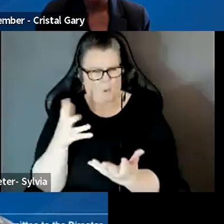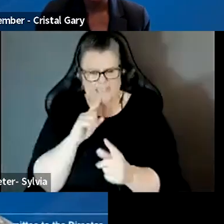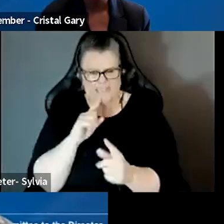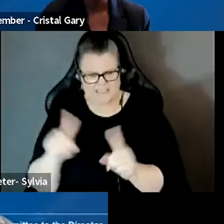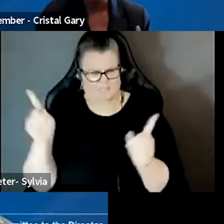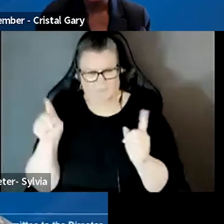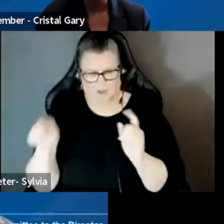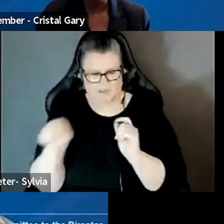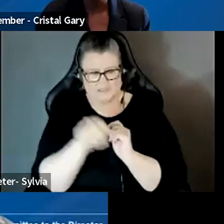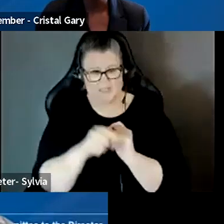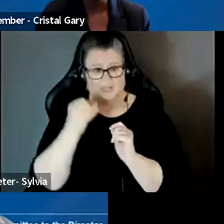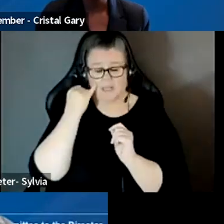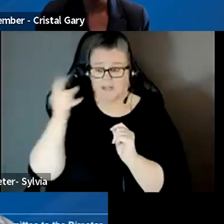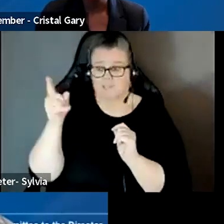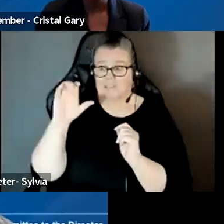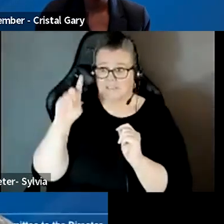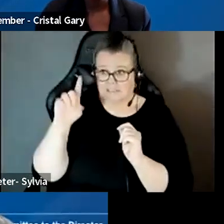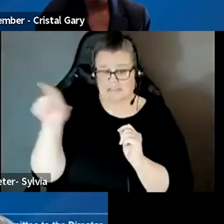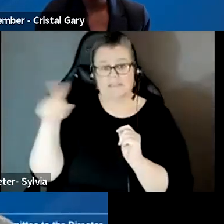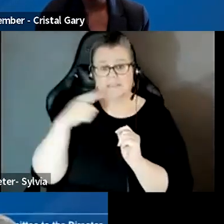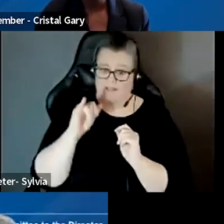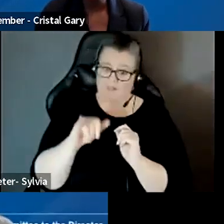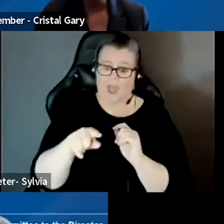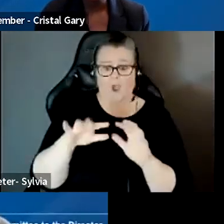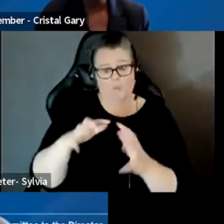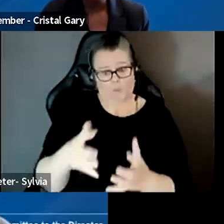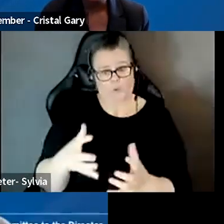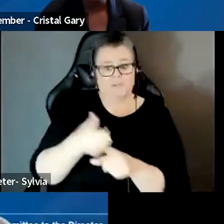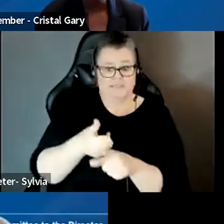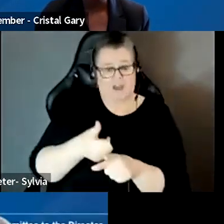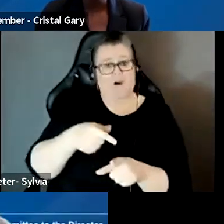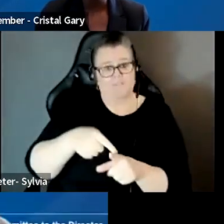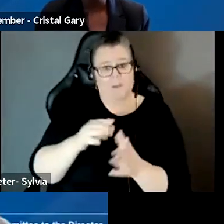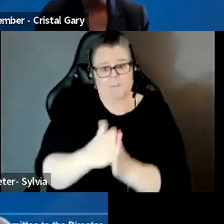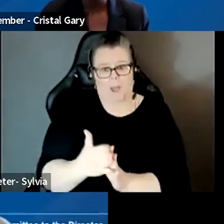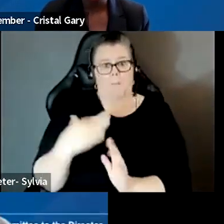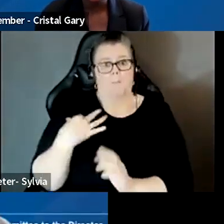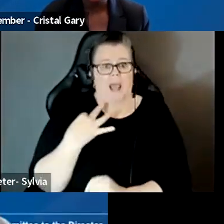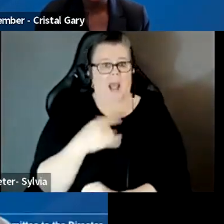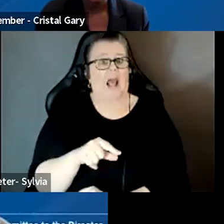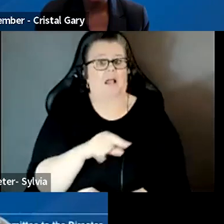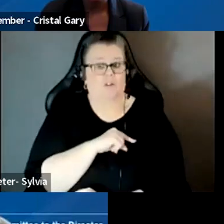a group is eligible for a booster, does that actually mean the same thing as it's recommended that they get a booster?